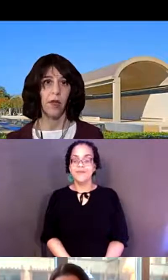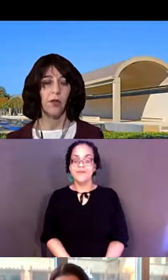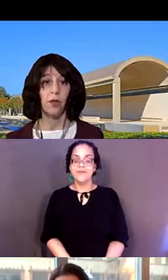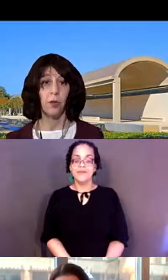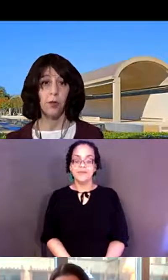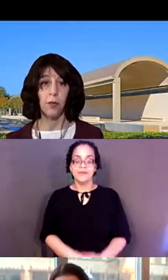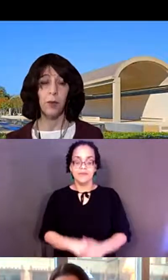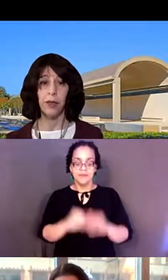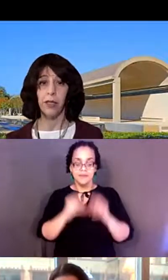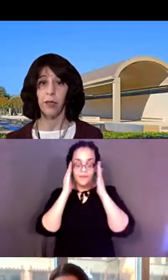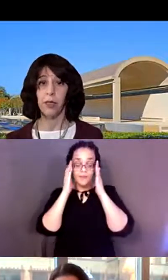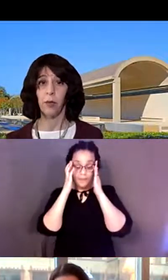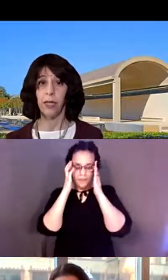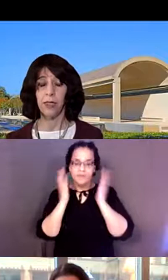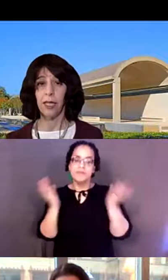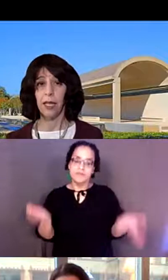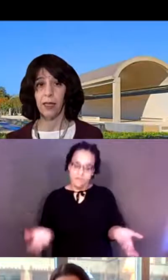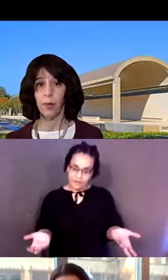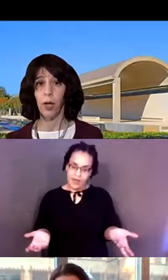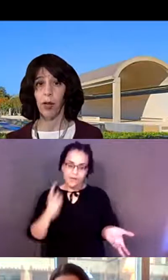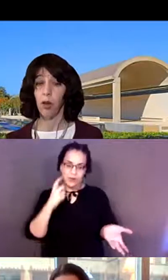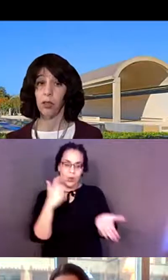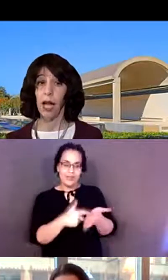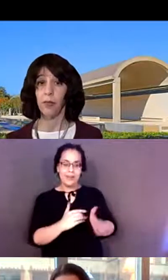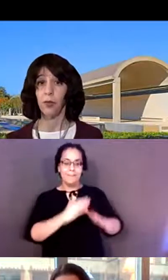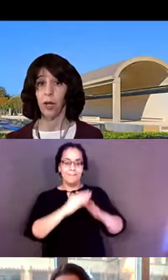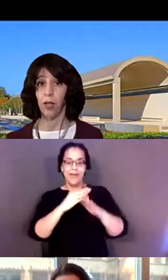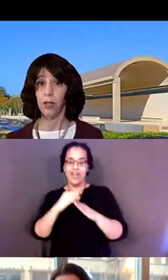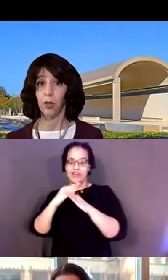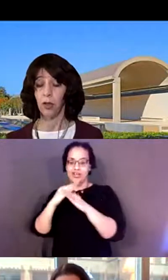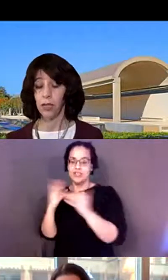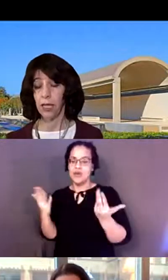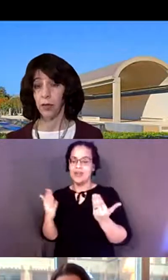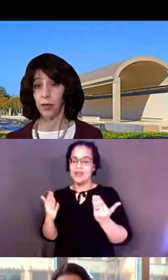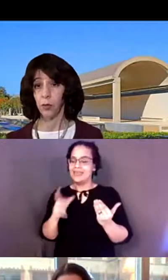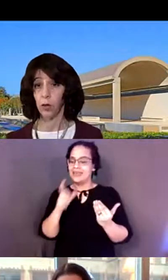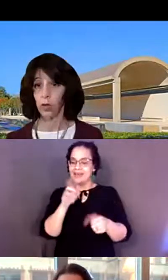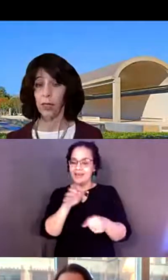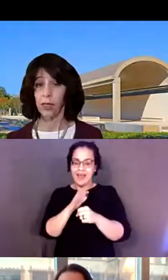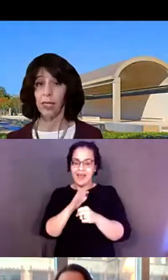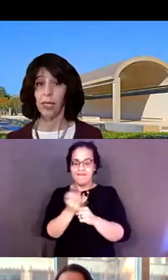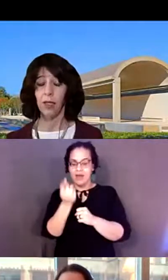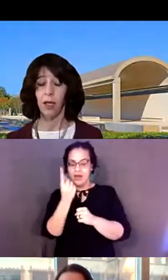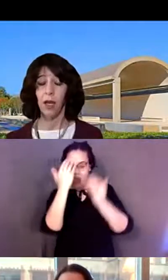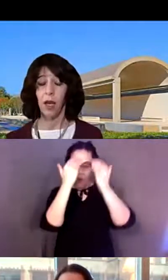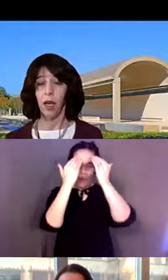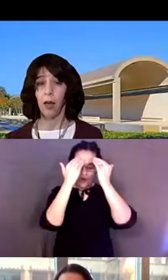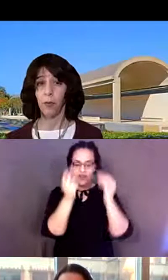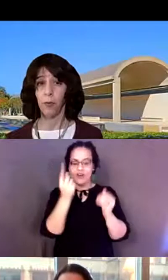So some of the barriers that we see at this point are lack of awareness or understanding of the rule - and we see